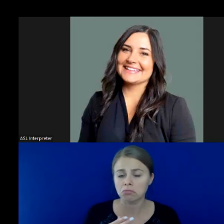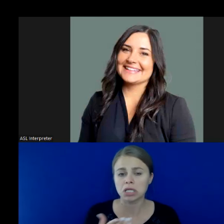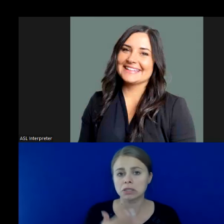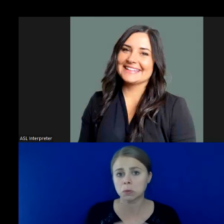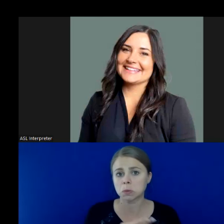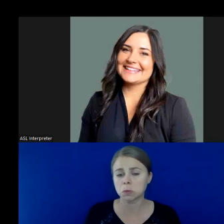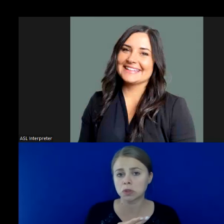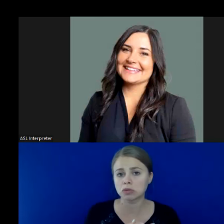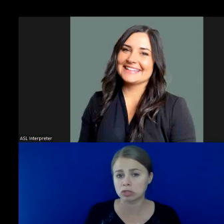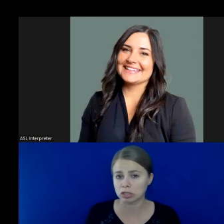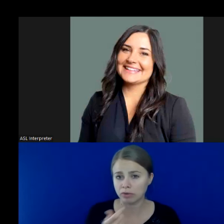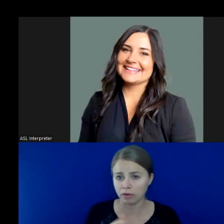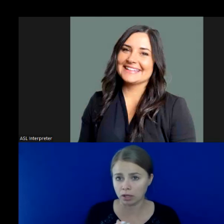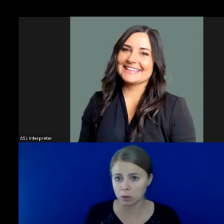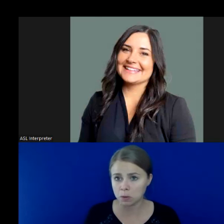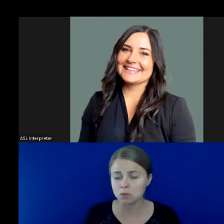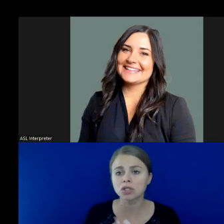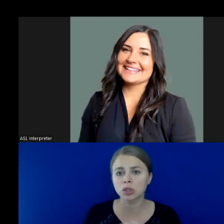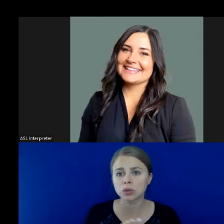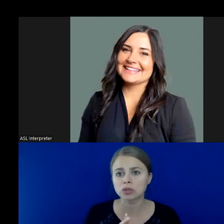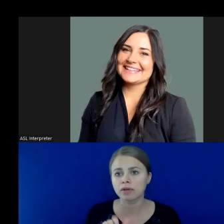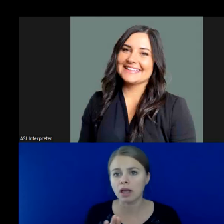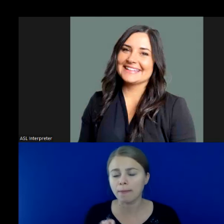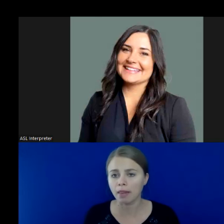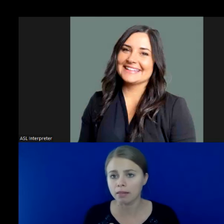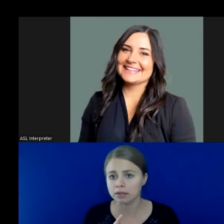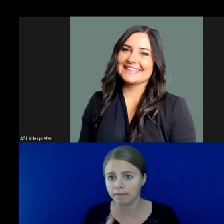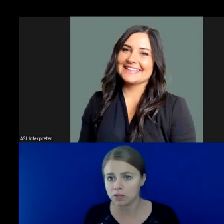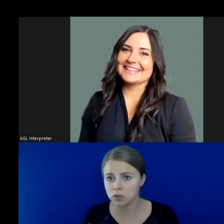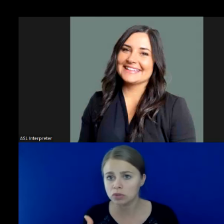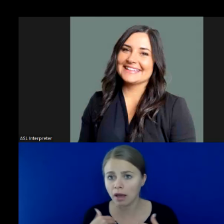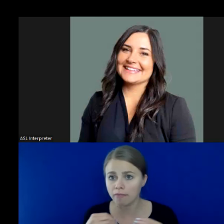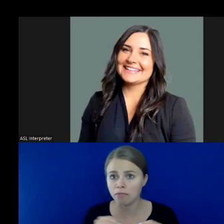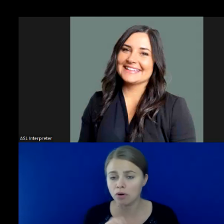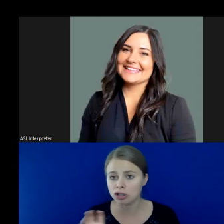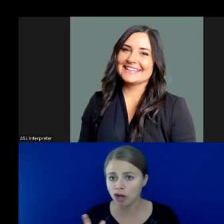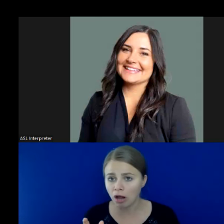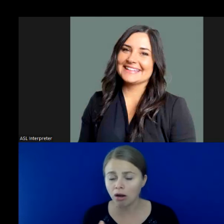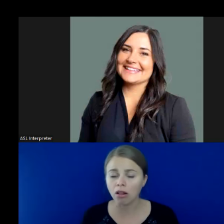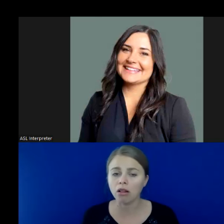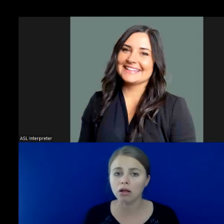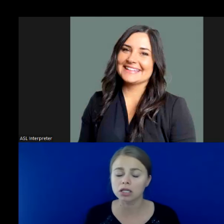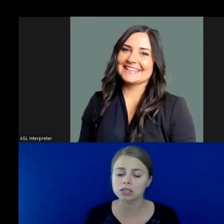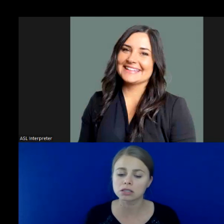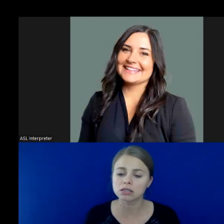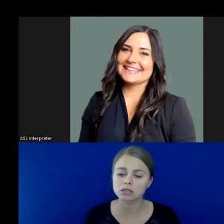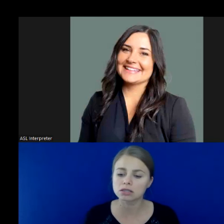of the cable TV solution had more channels, including local channels, things that weren't necessarily provided by the streaming solution.